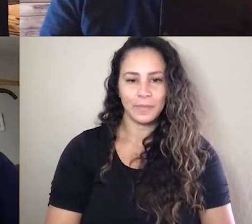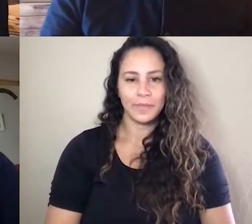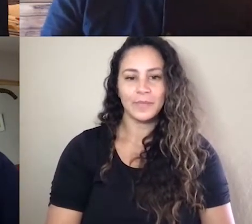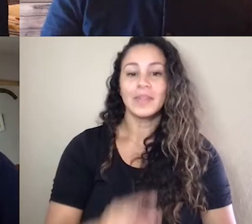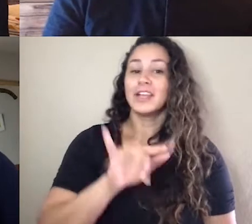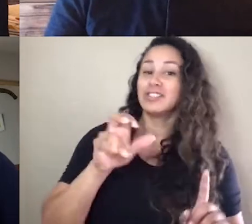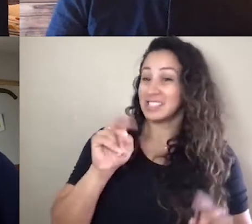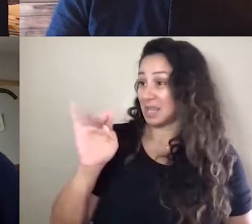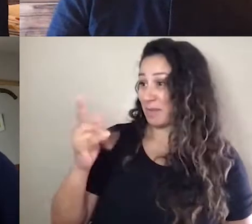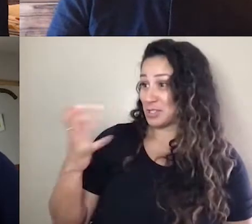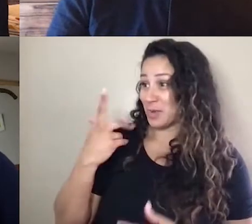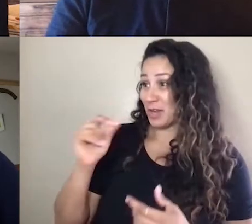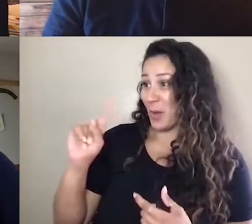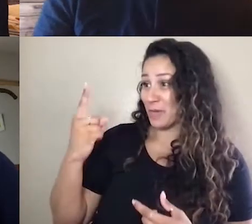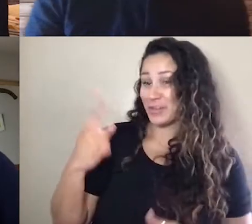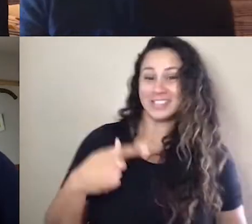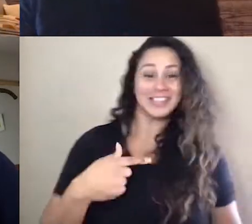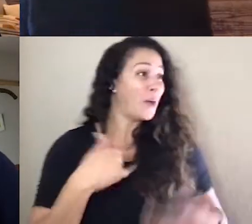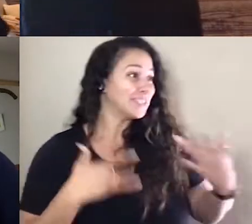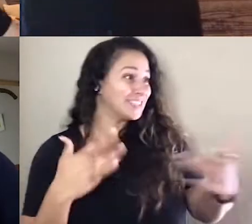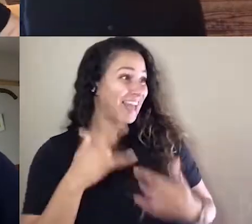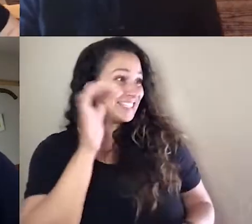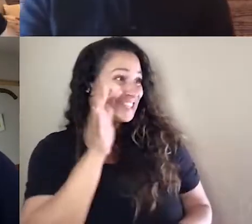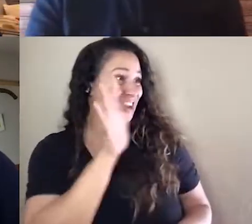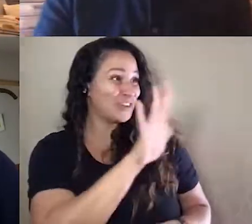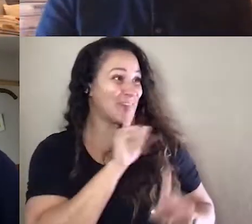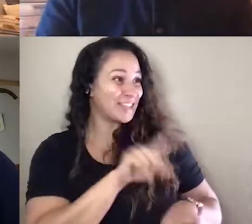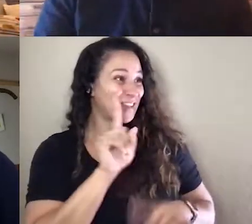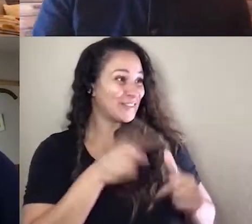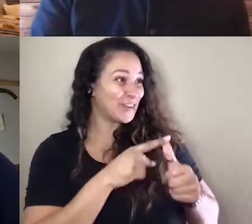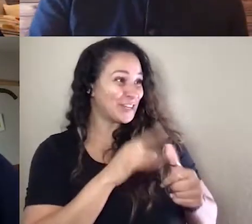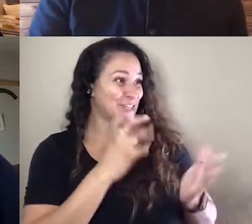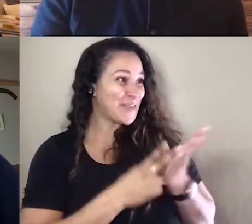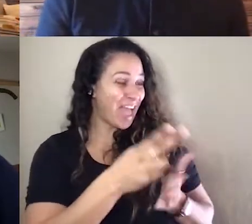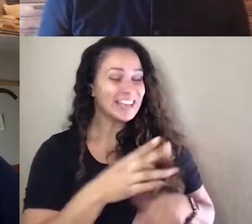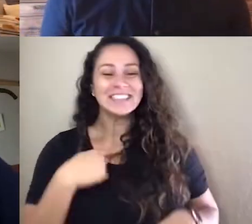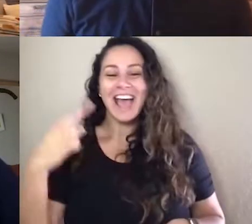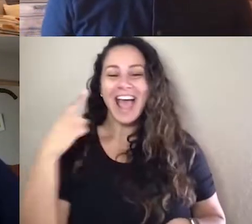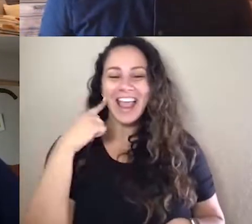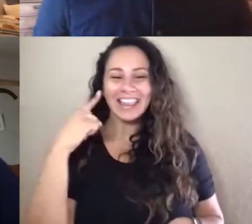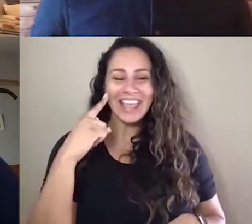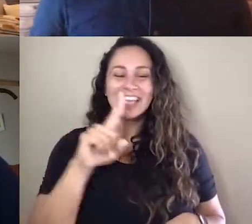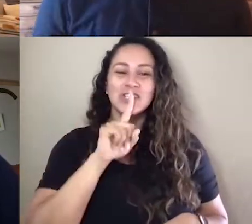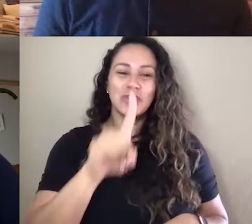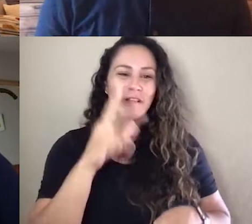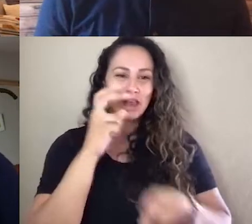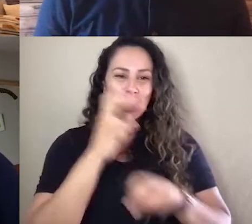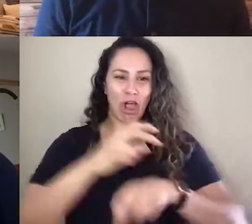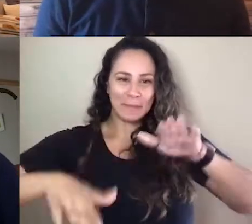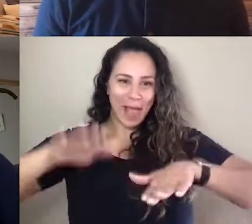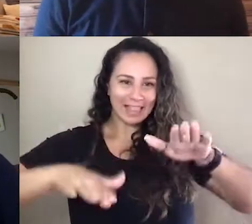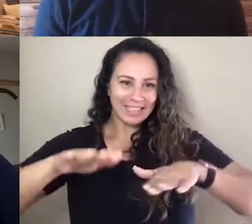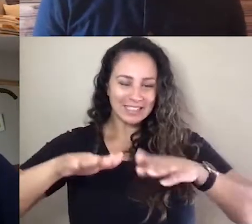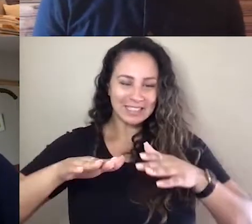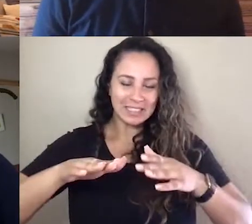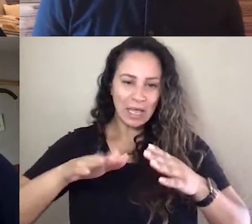I WAS EXCITED TO HEAR YOUR ANSWER FIRST, TO BE HONEST. IT'S A HARD BALANCE TO STRIKE BETWEEN THE DEVELOPER WHO